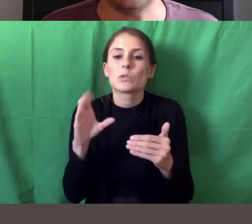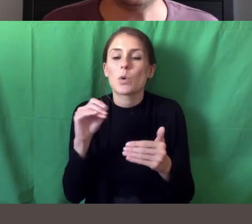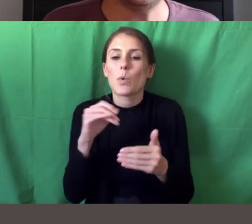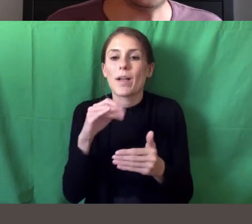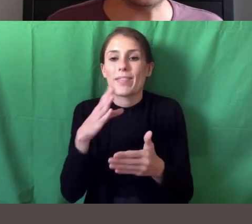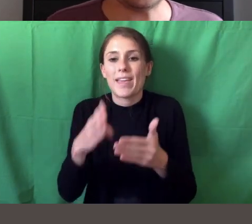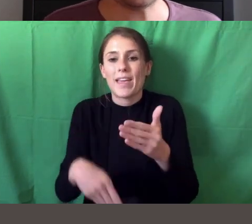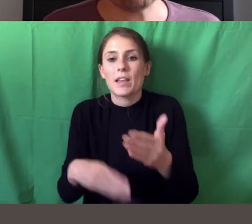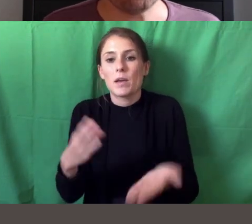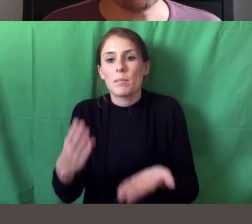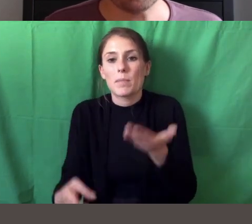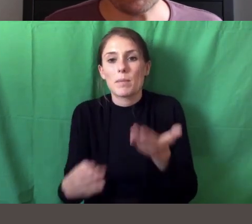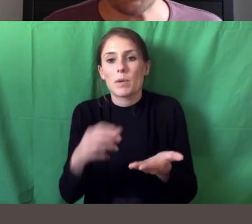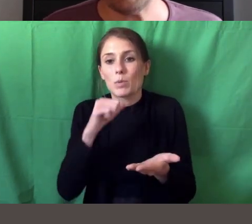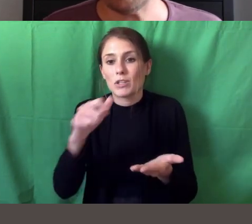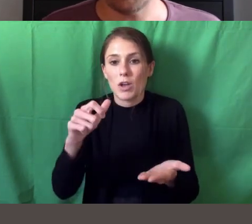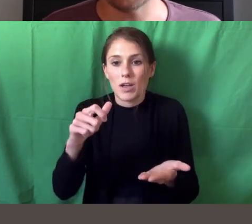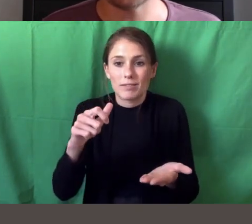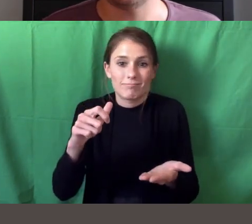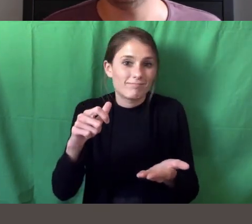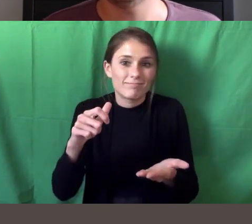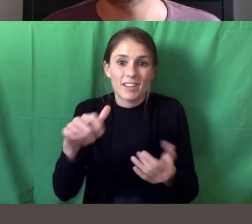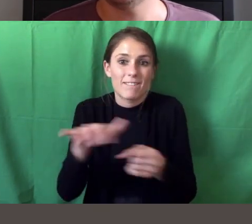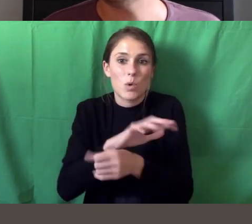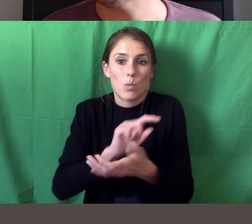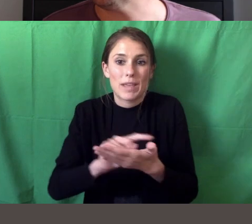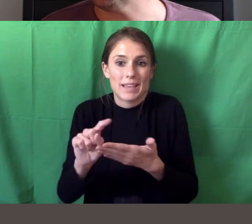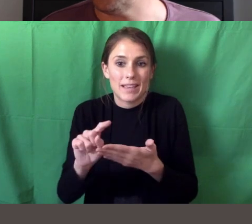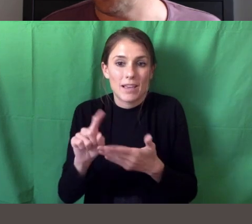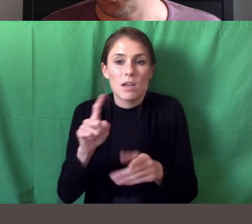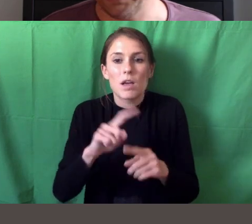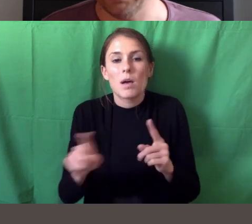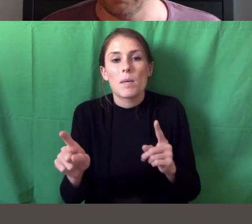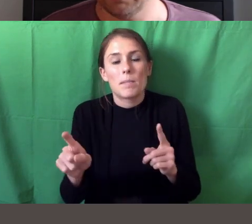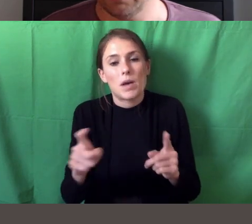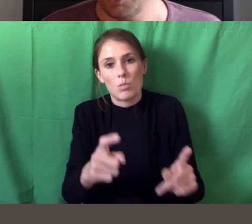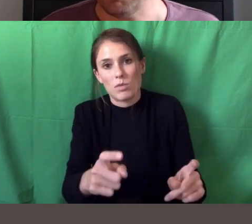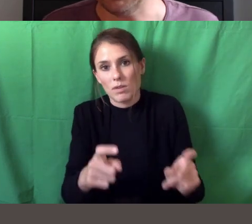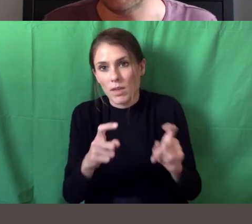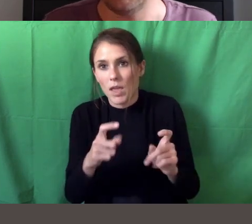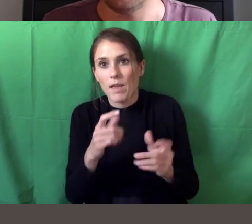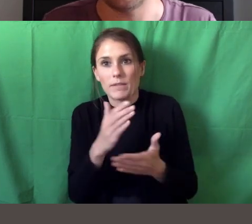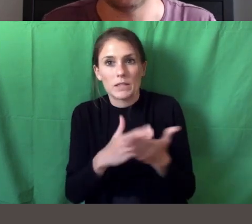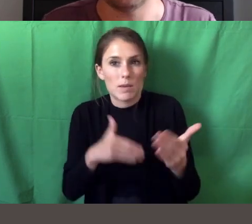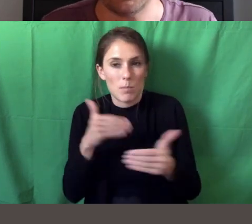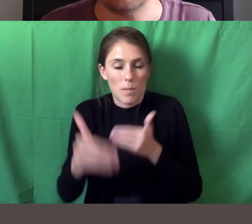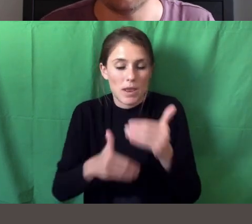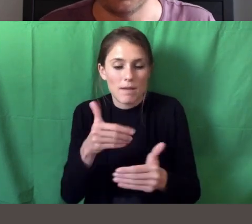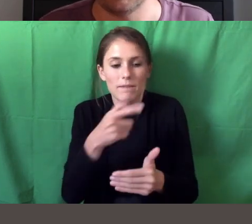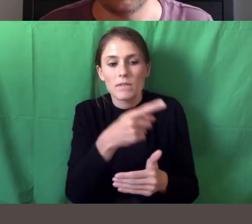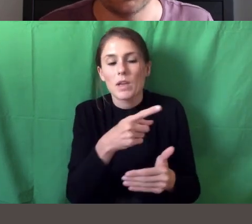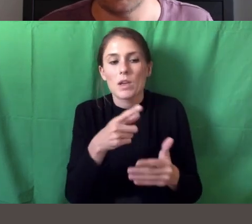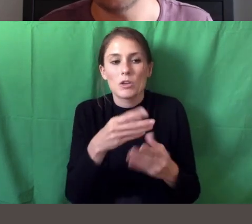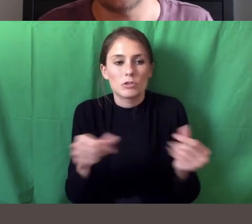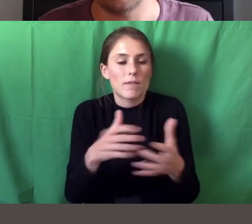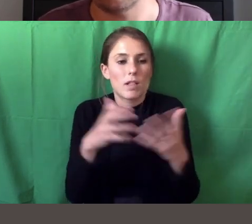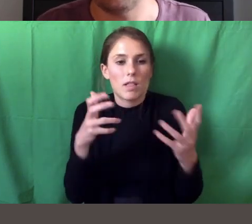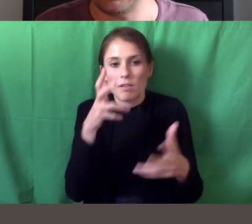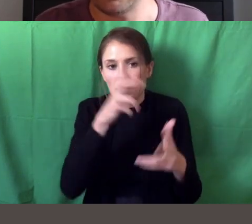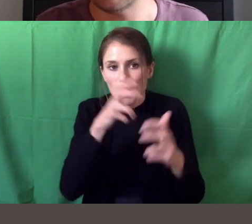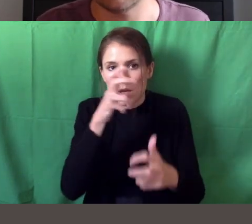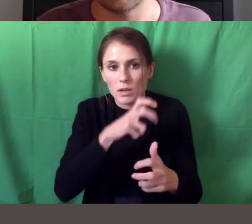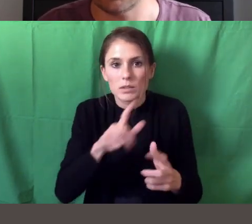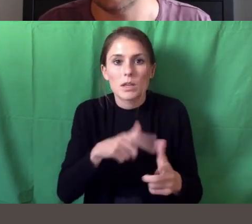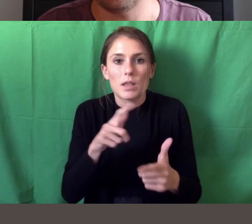finish line. At the end, maybe it was not even a full week. But it gave some momentum. And he